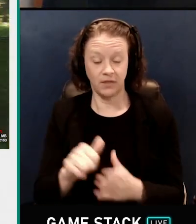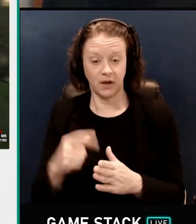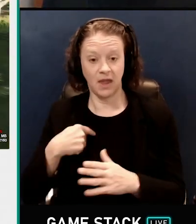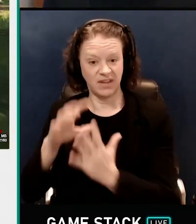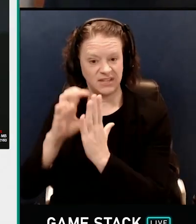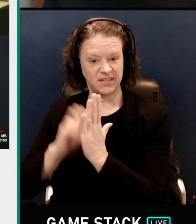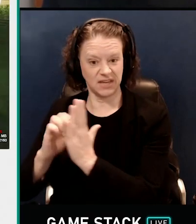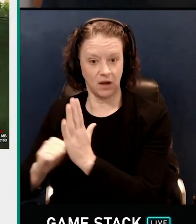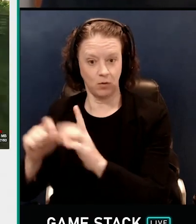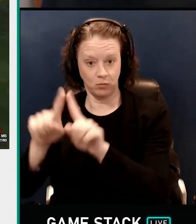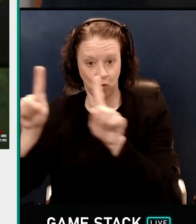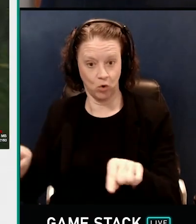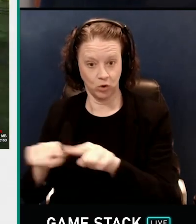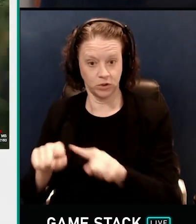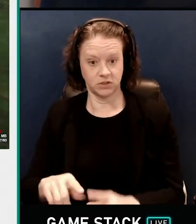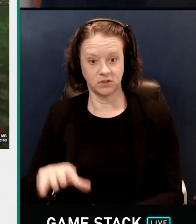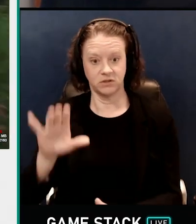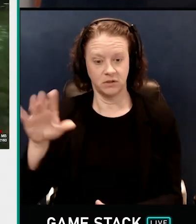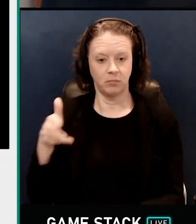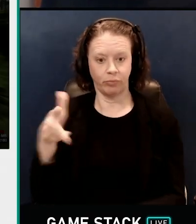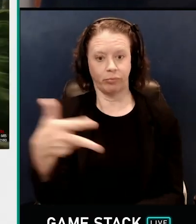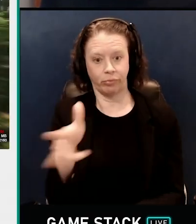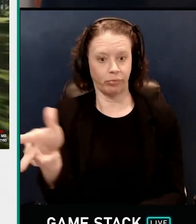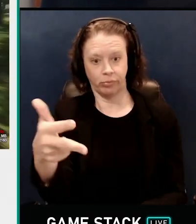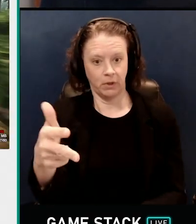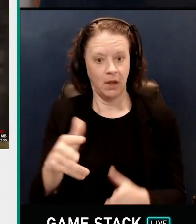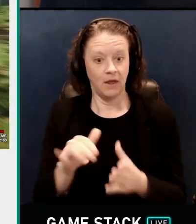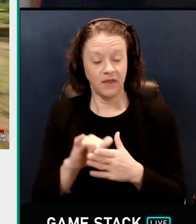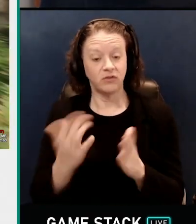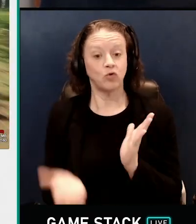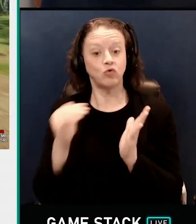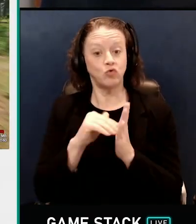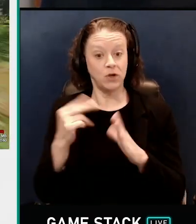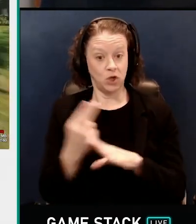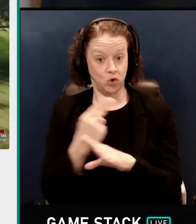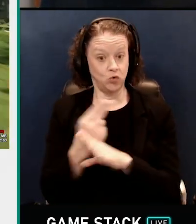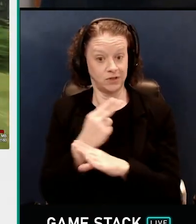this is actually reusing an action that was created earlier for for validating the illuminator,